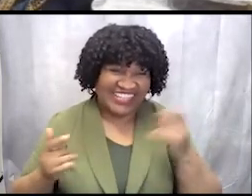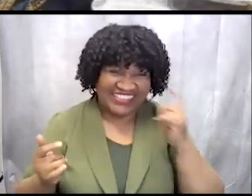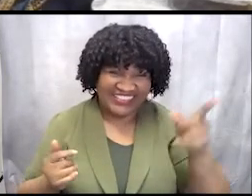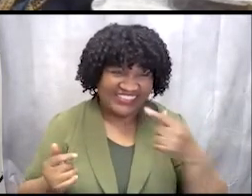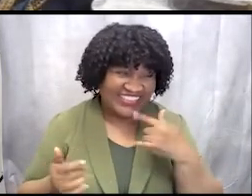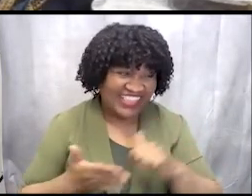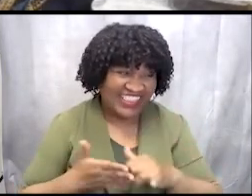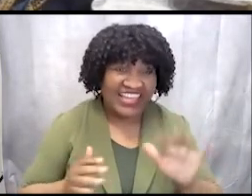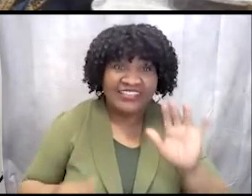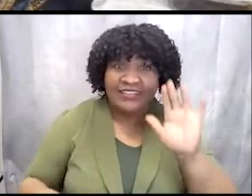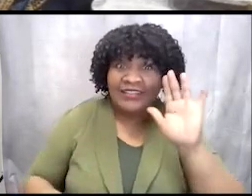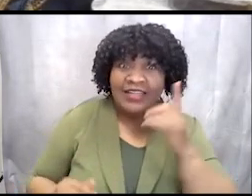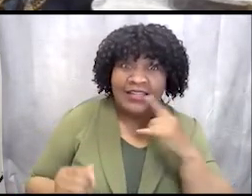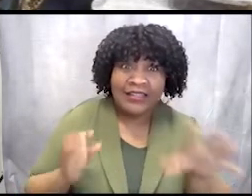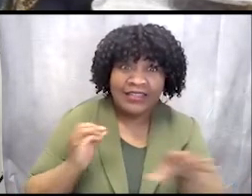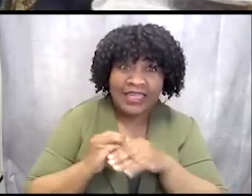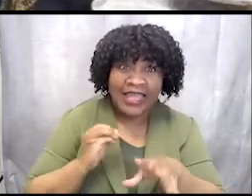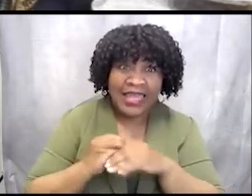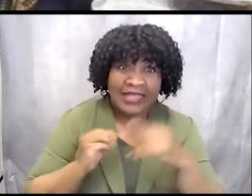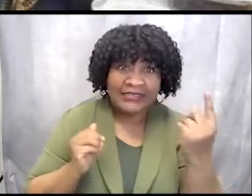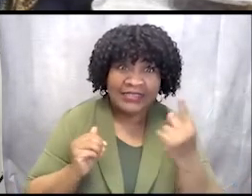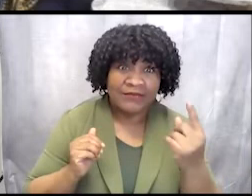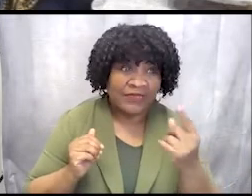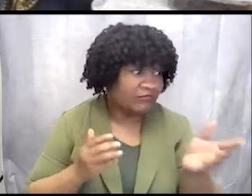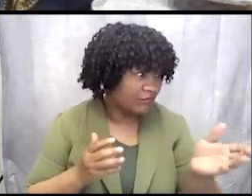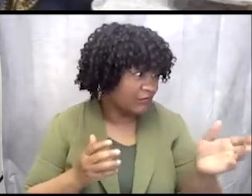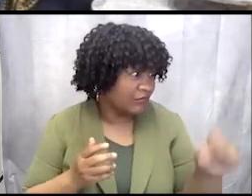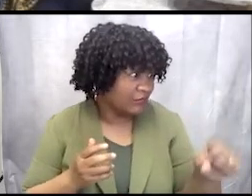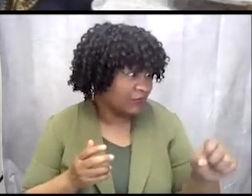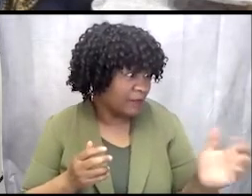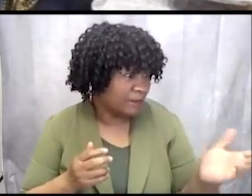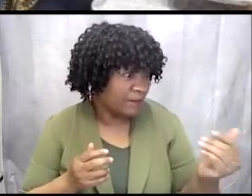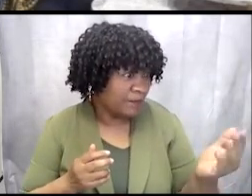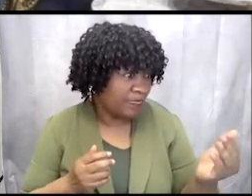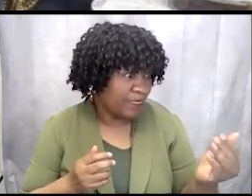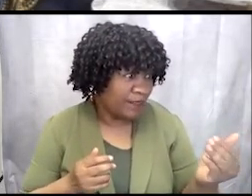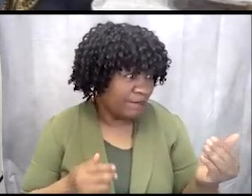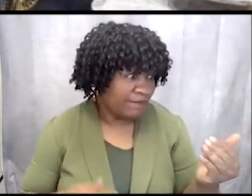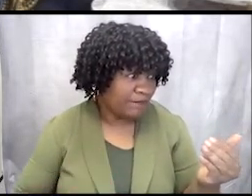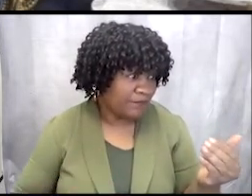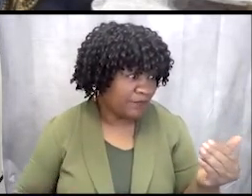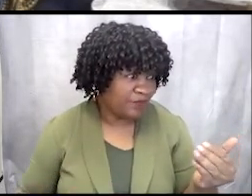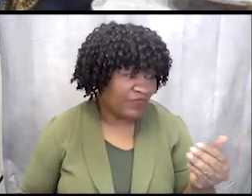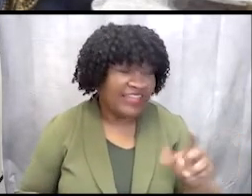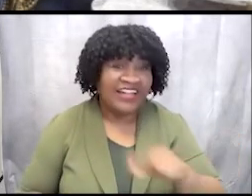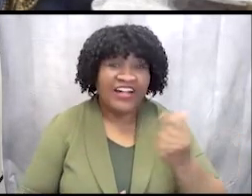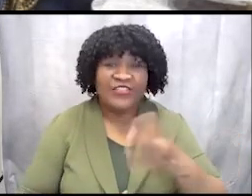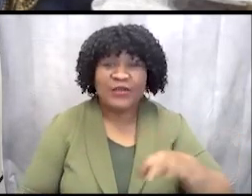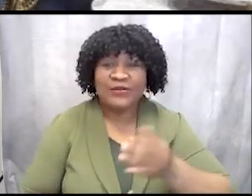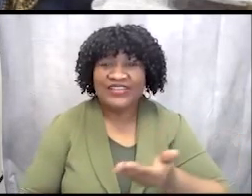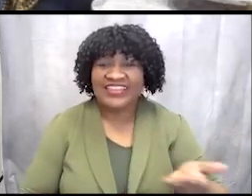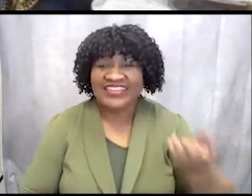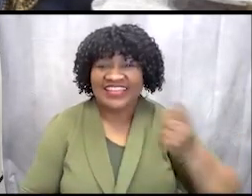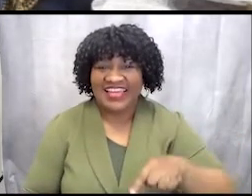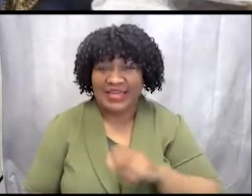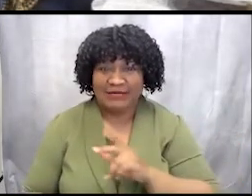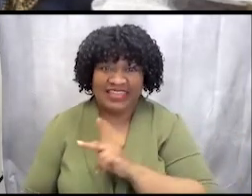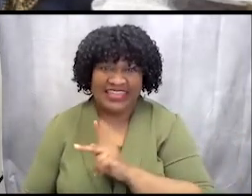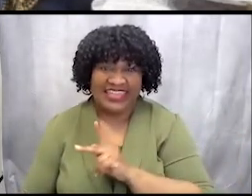Dr. Horsford, may I add... Here's the other thing that happens in K-12 systems,